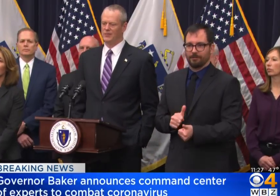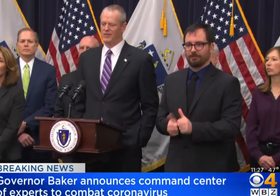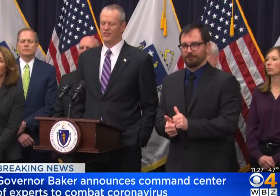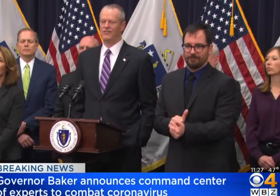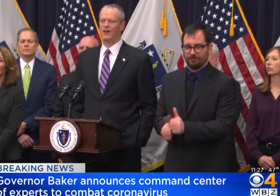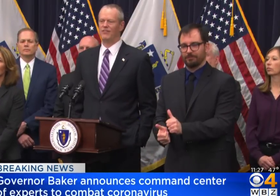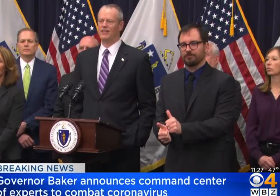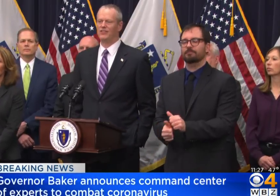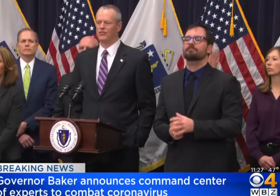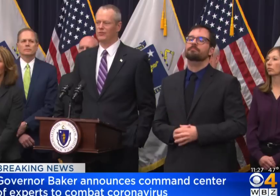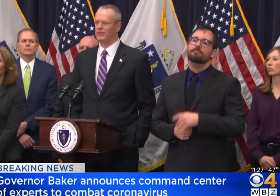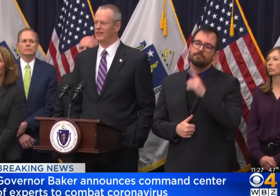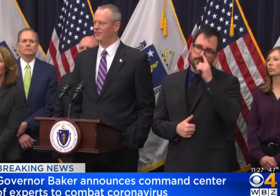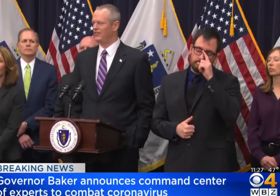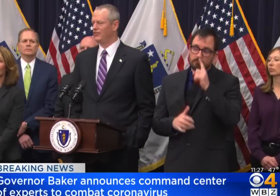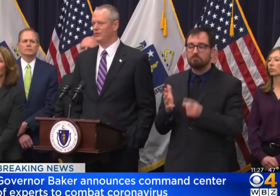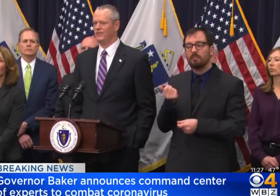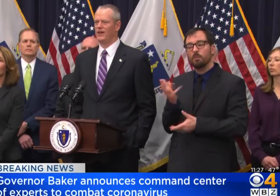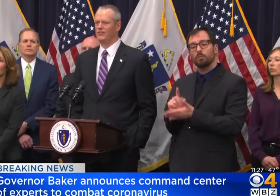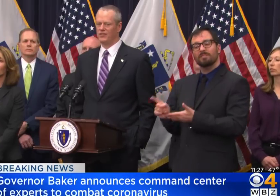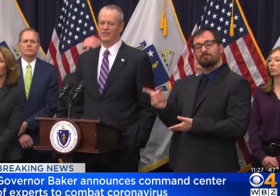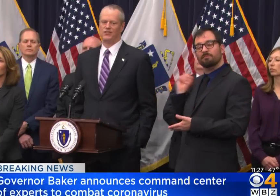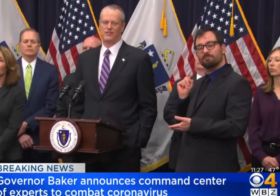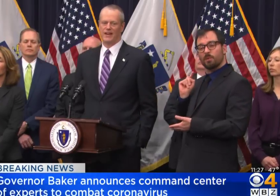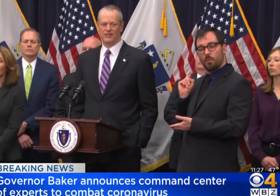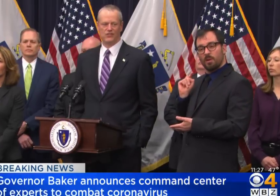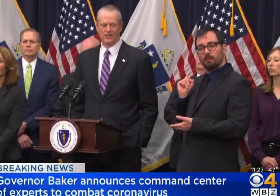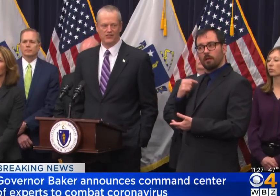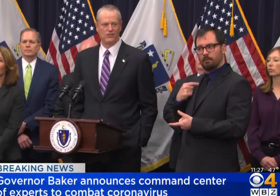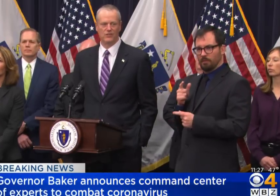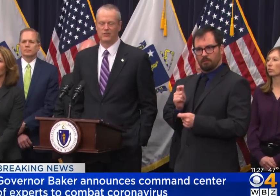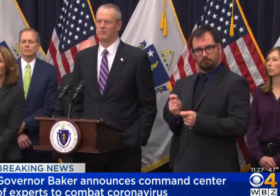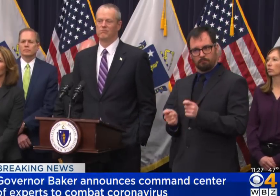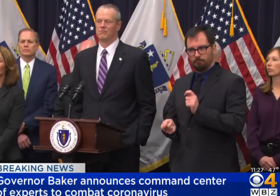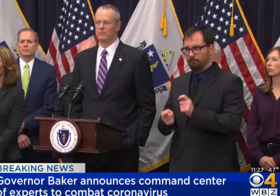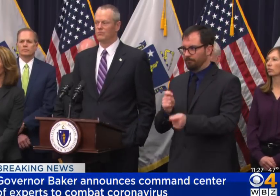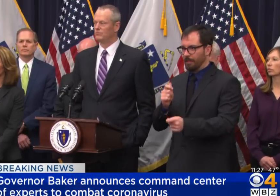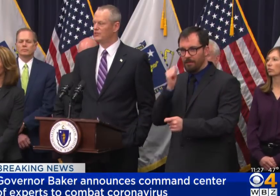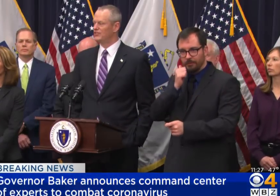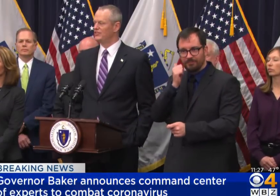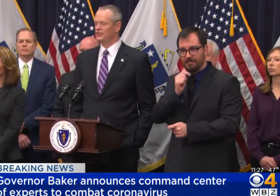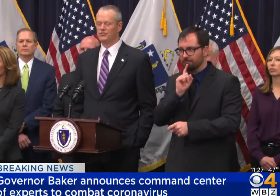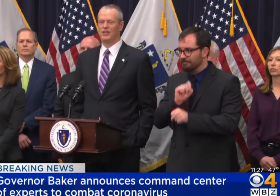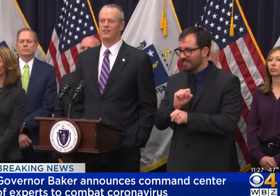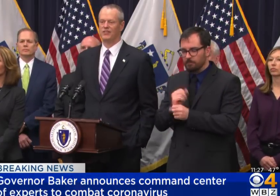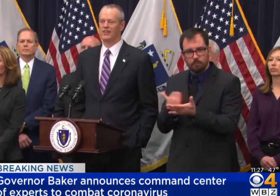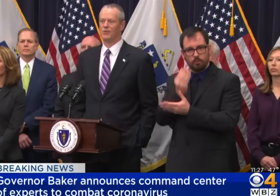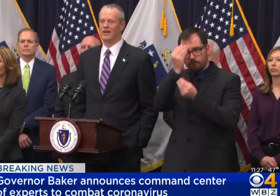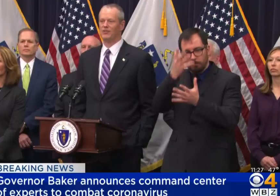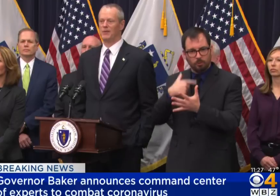AT THIS TIME. AS WE SAID, SINCE THIS WHOLE THING STARTED SEVERAL WEEKS AGO,